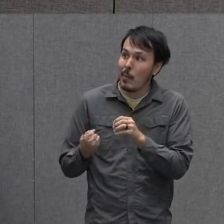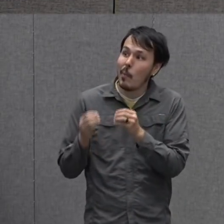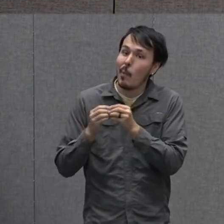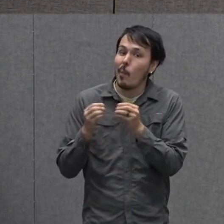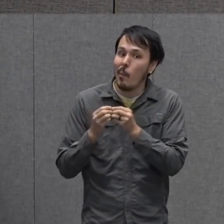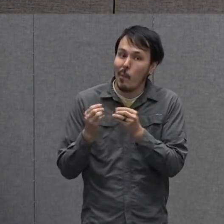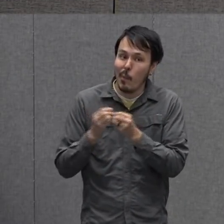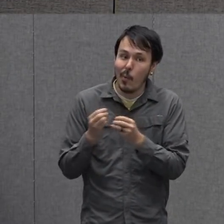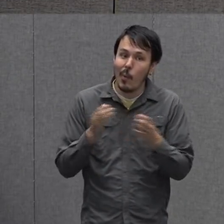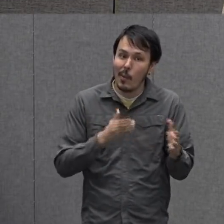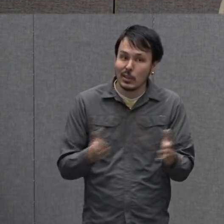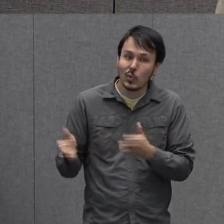in thinking about the numbers.